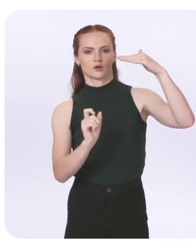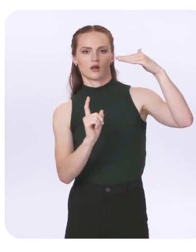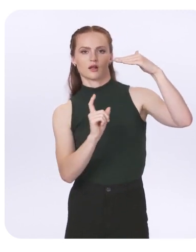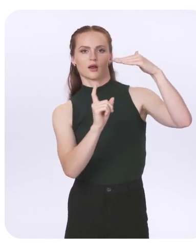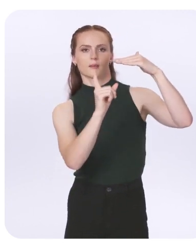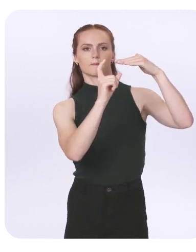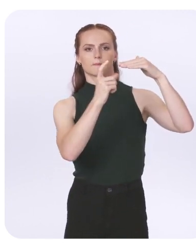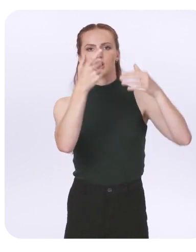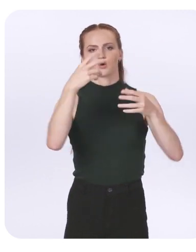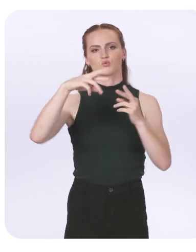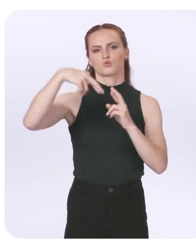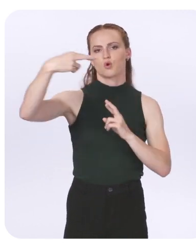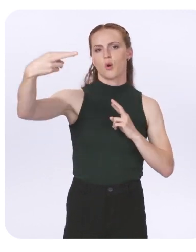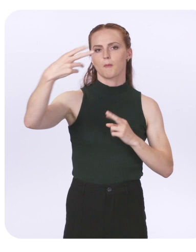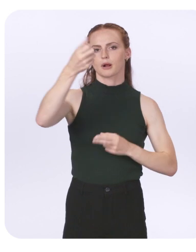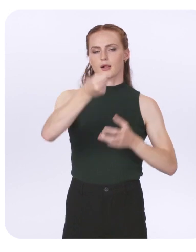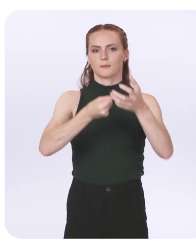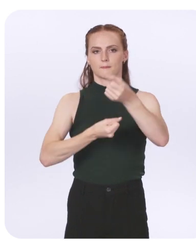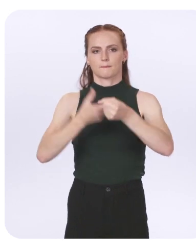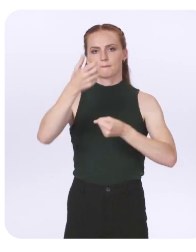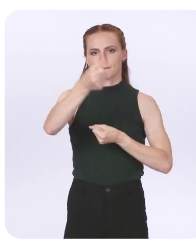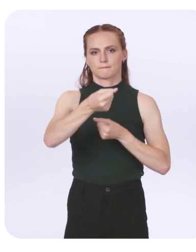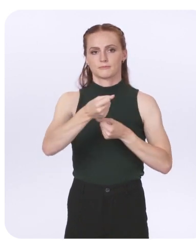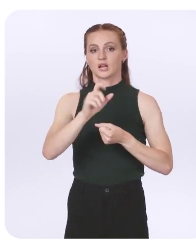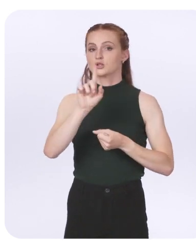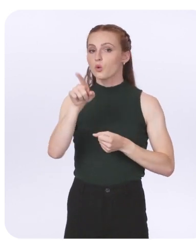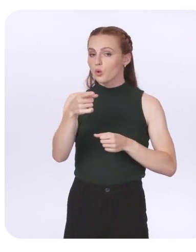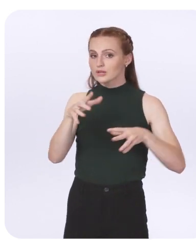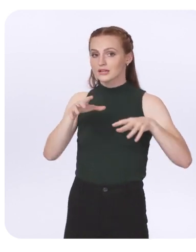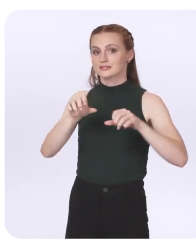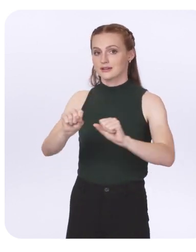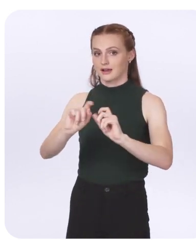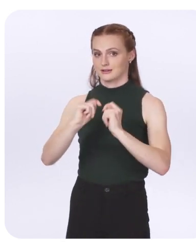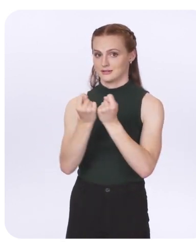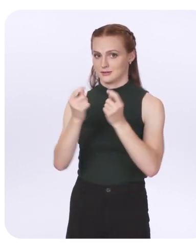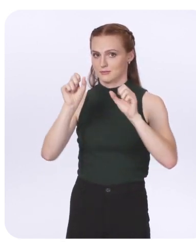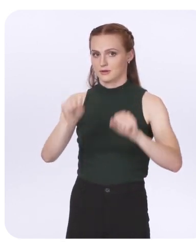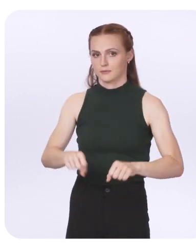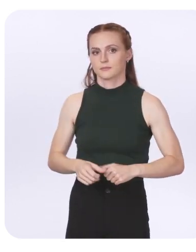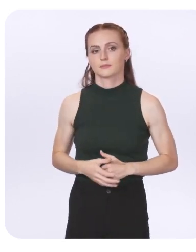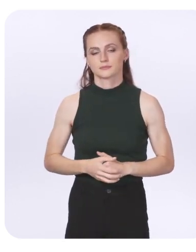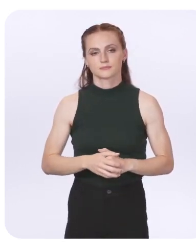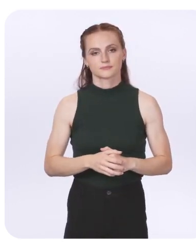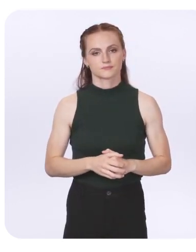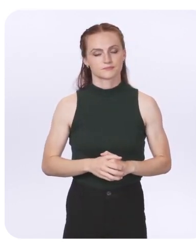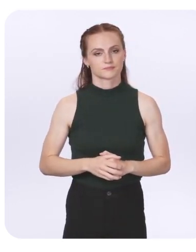which is something only the attacking team can do in our game. Now the basic mechanic is simple.